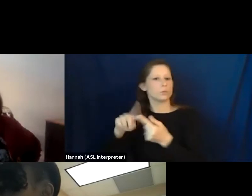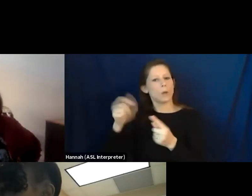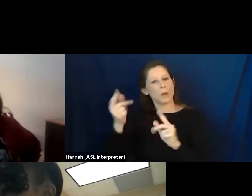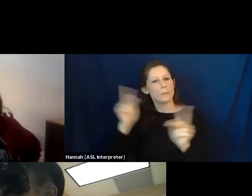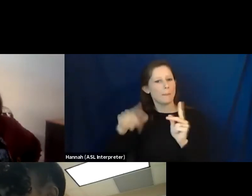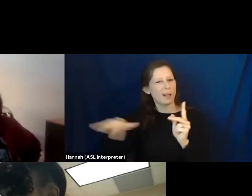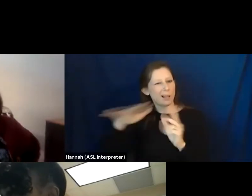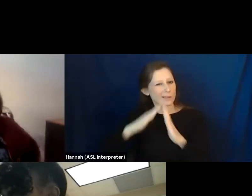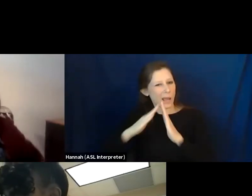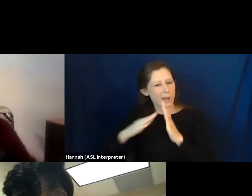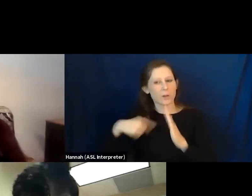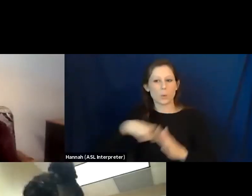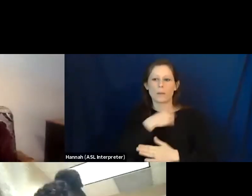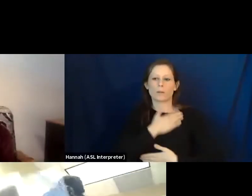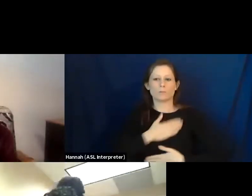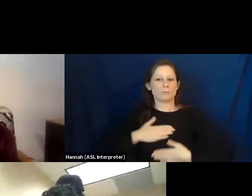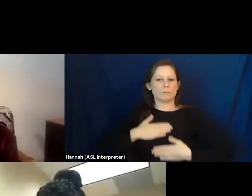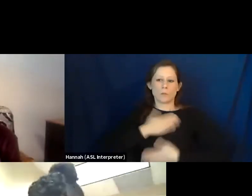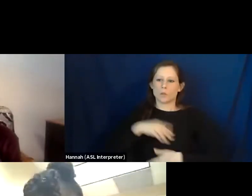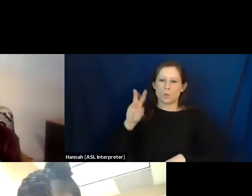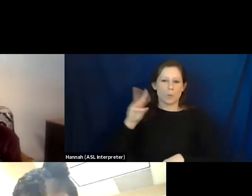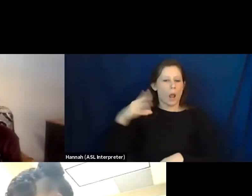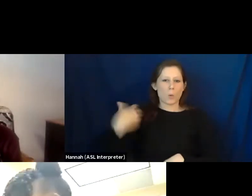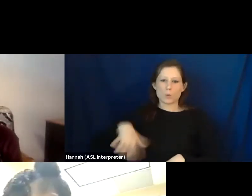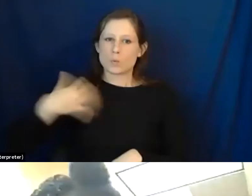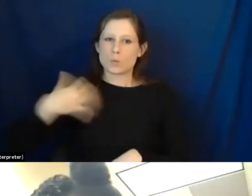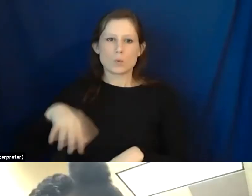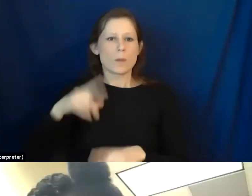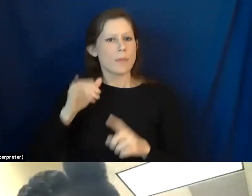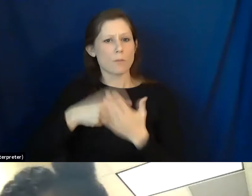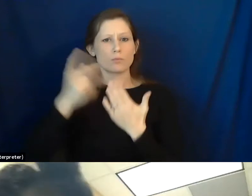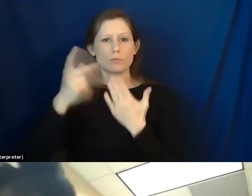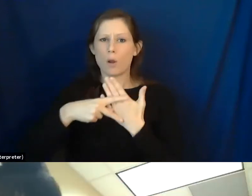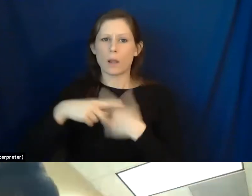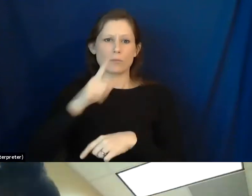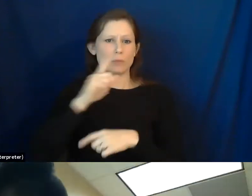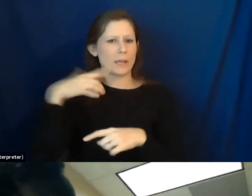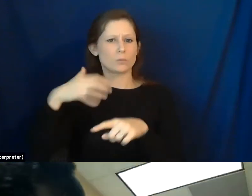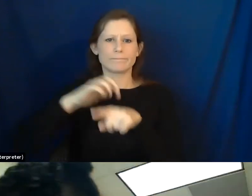been more pleased with how far that program has gone and the impact that it's made. So